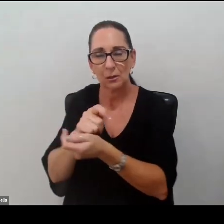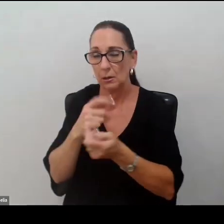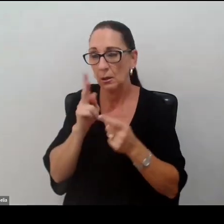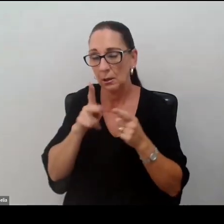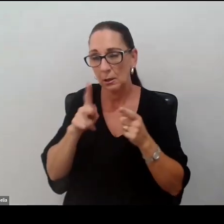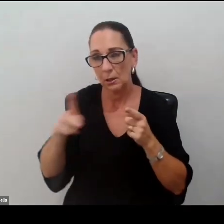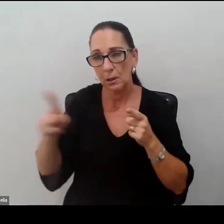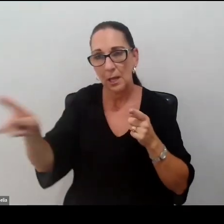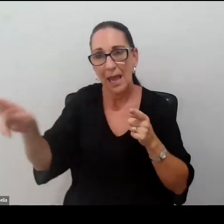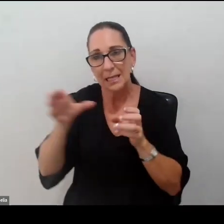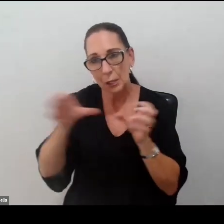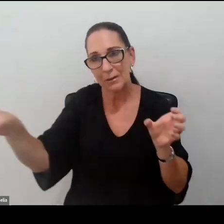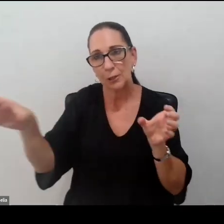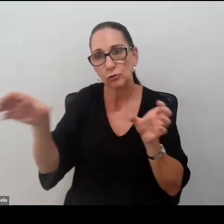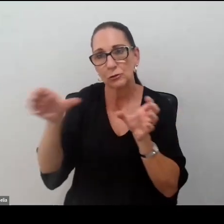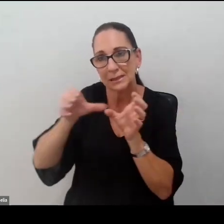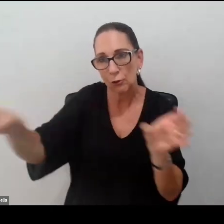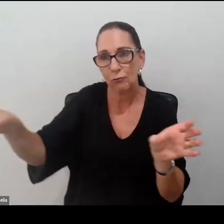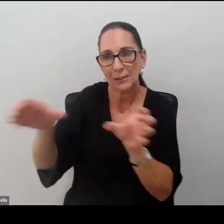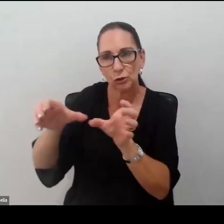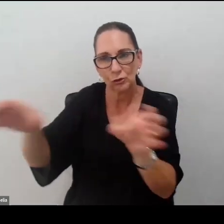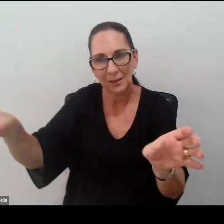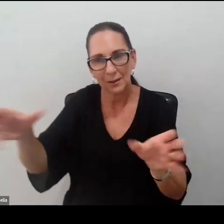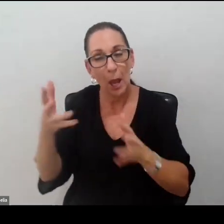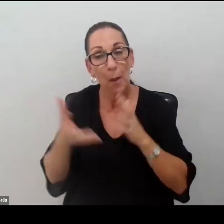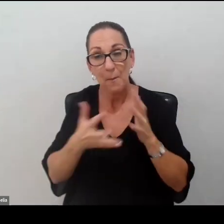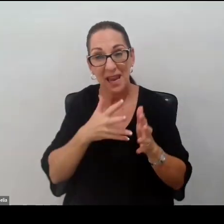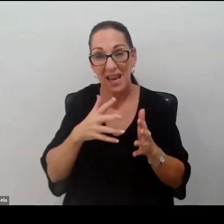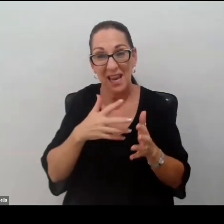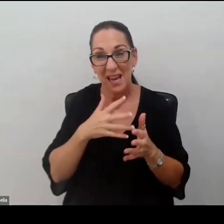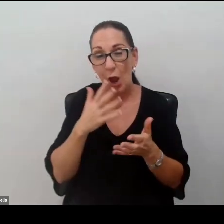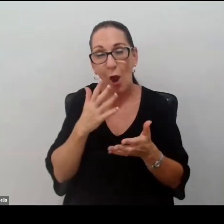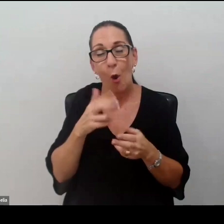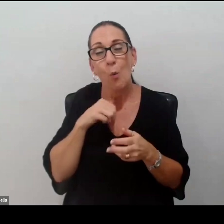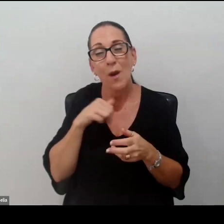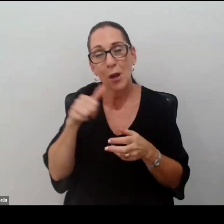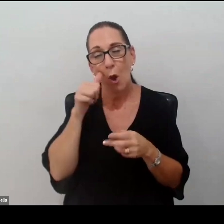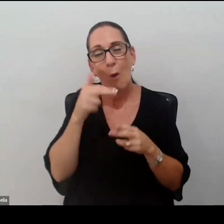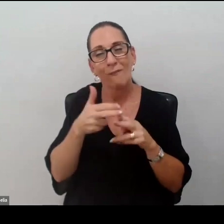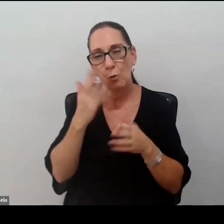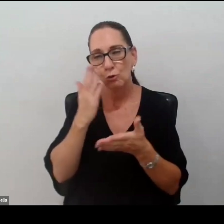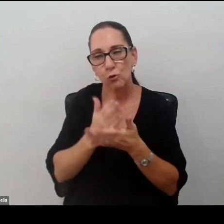and what is often overlooked is that there is now no doubt remaining, that segregation breeds